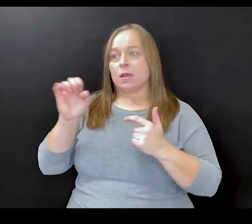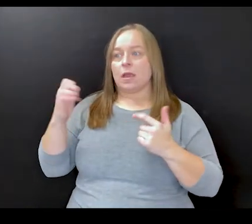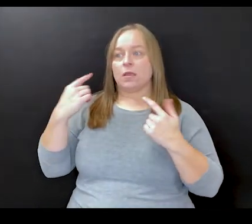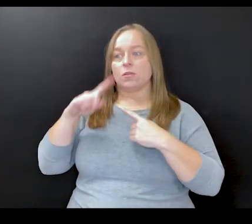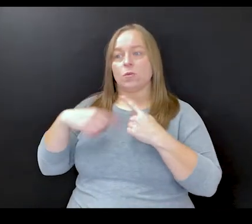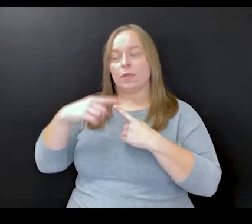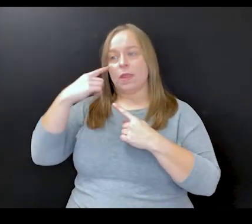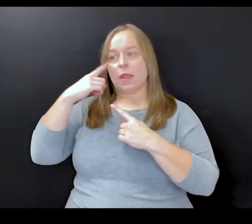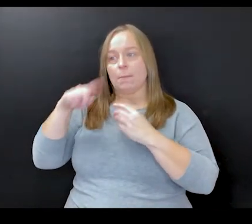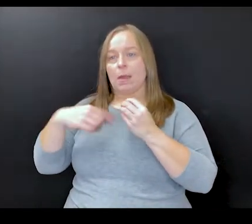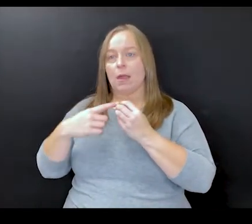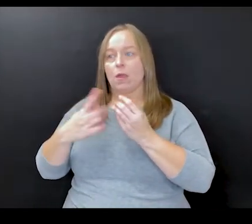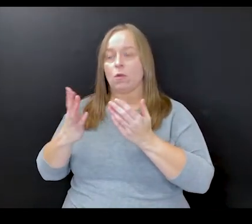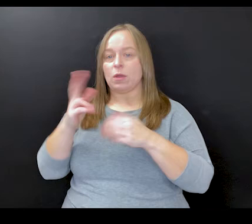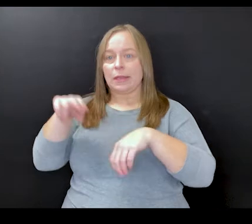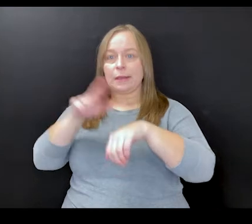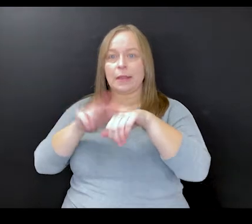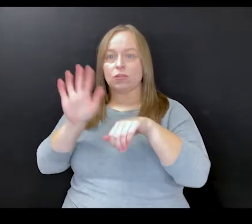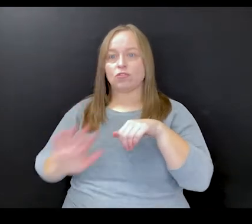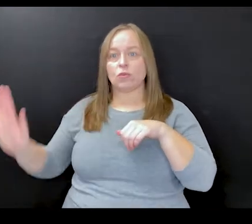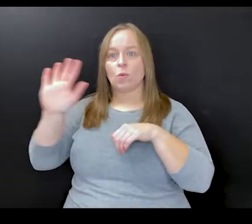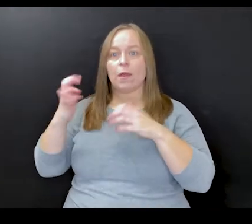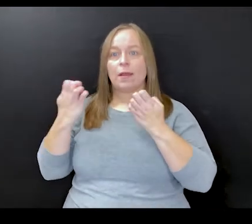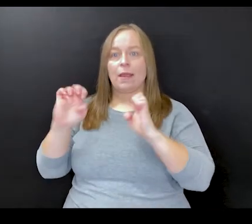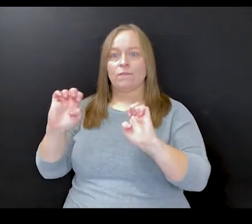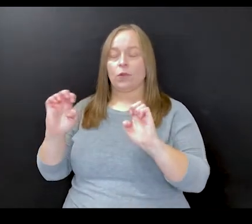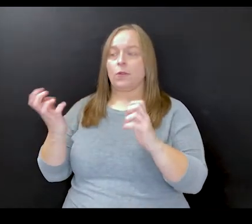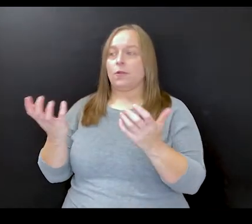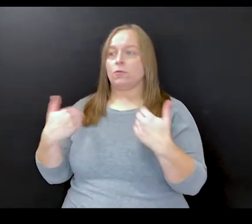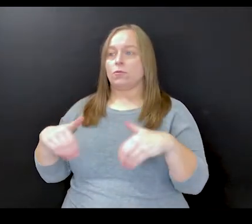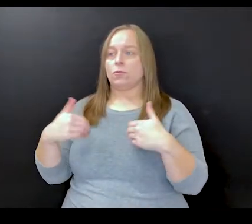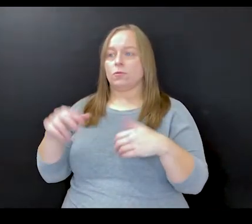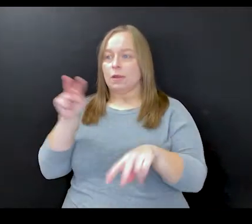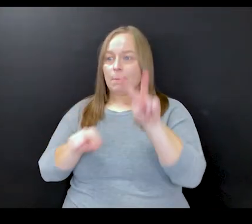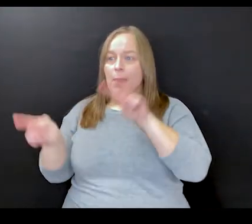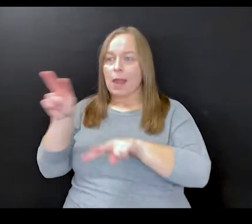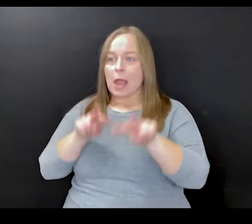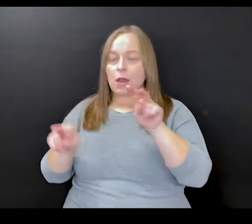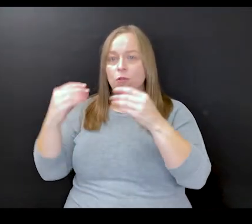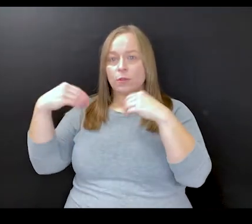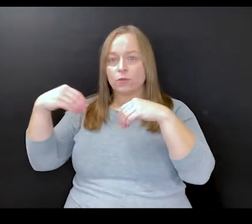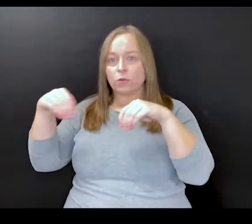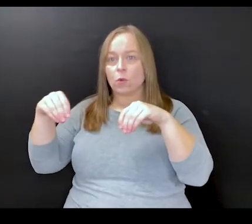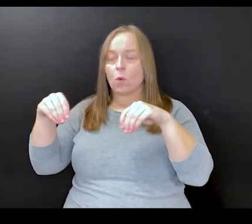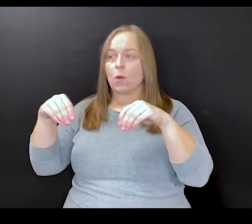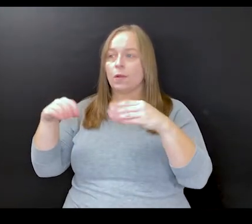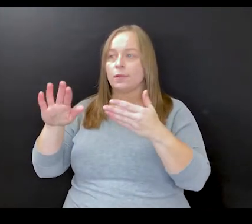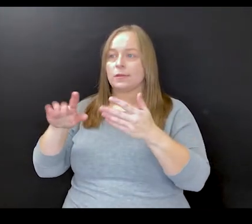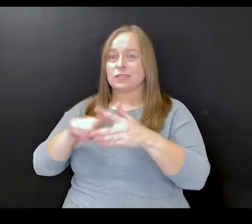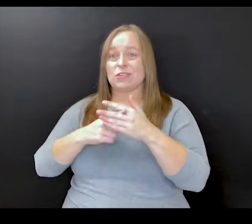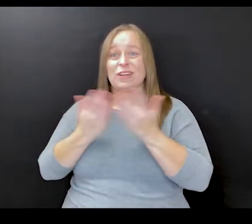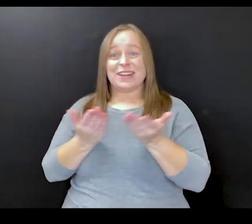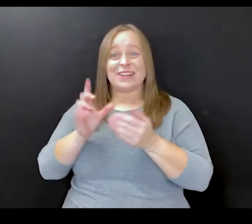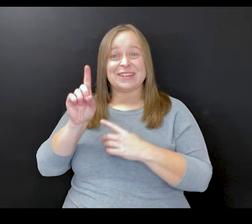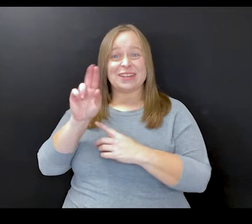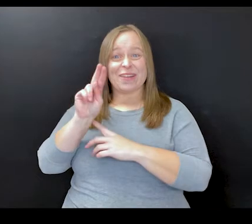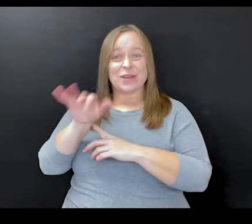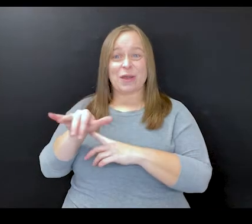And when we think about it, as far as a nationwide effort, now to monitor these stores and that it started here with DRNY,